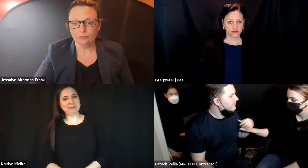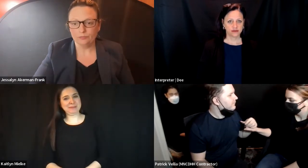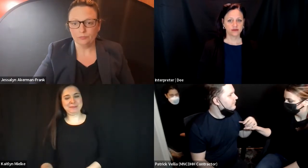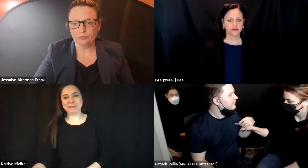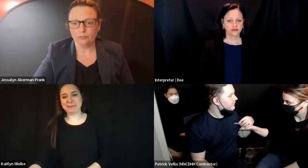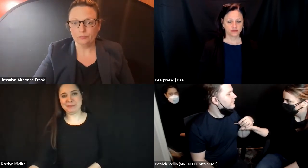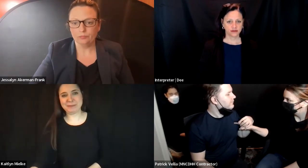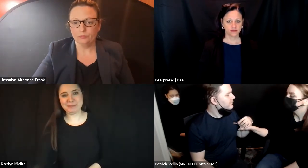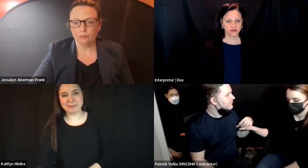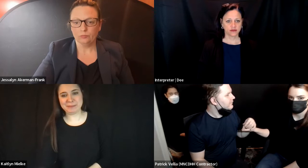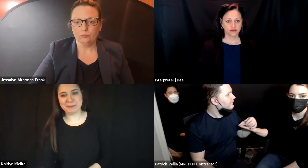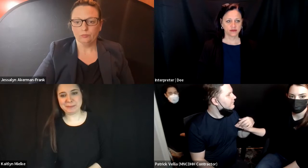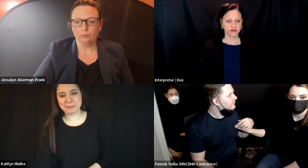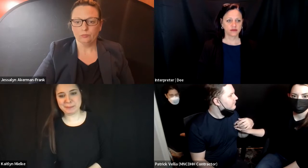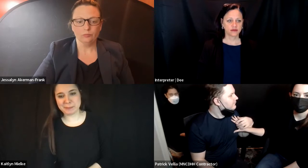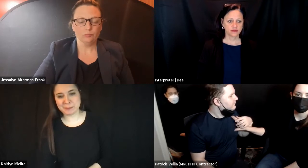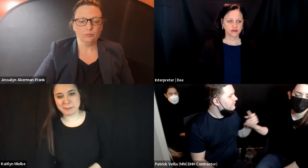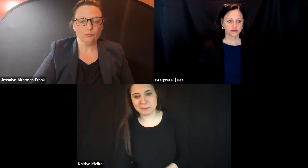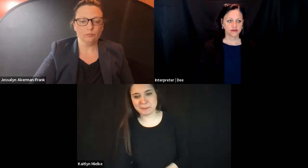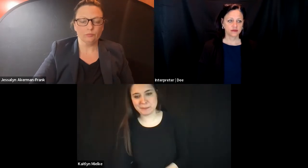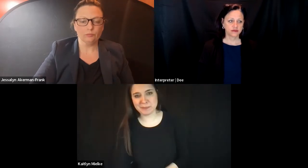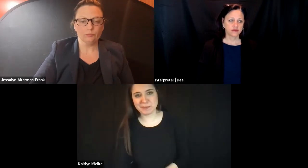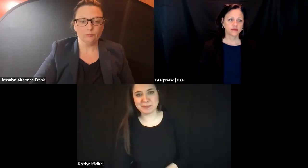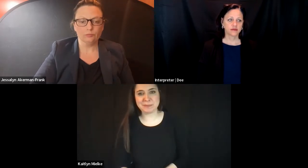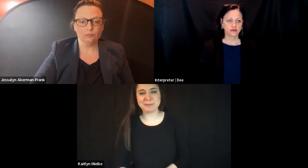Kaitlyn: I will wait for Jessalyn.